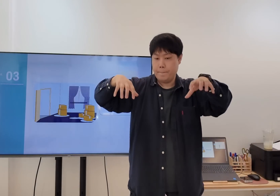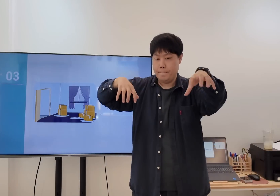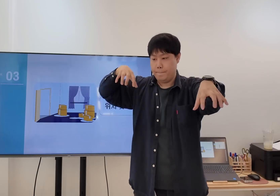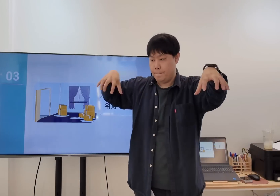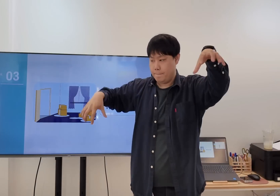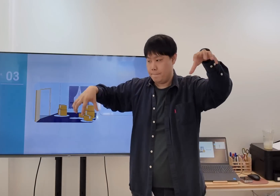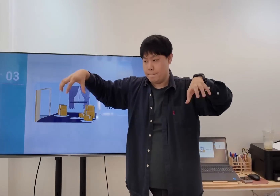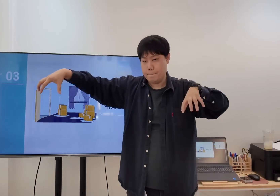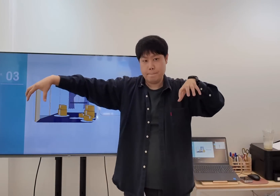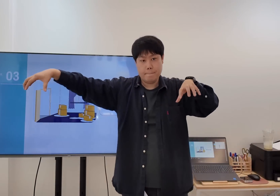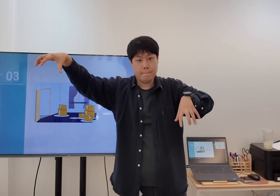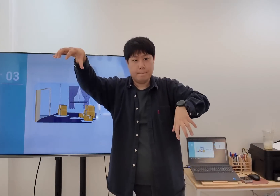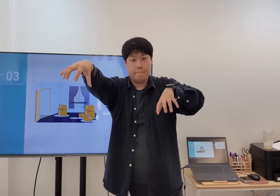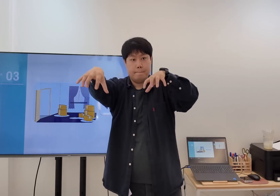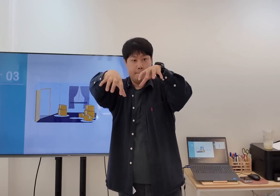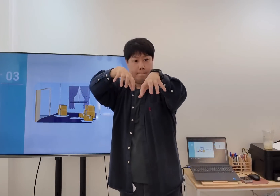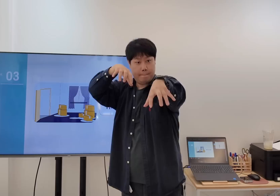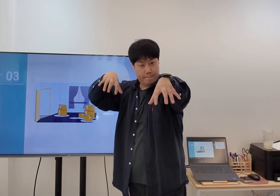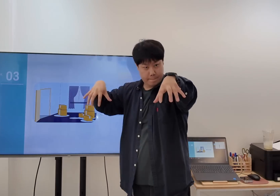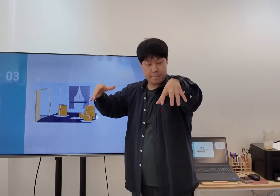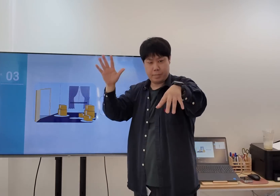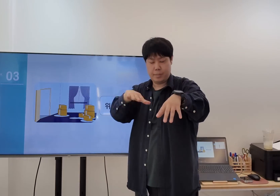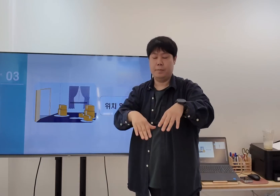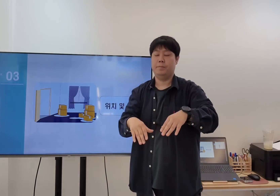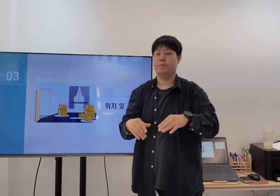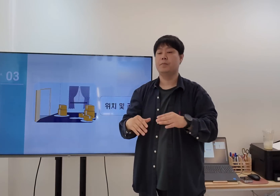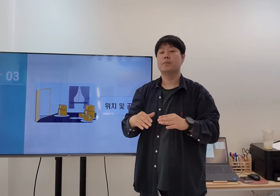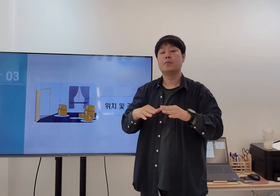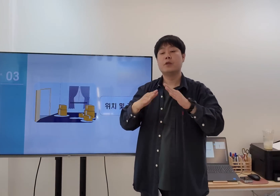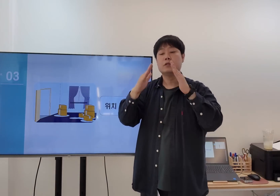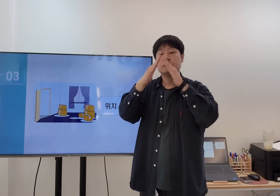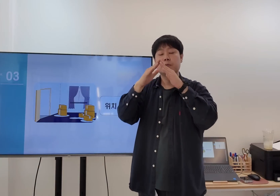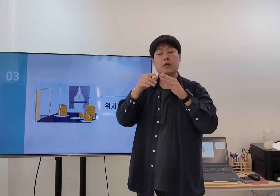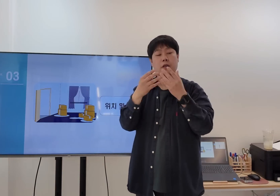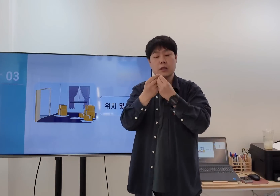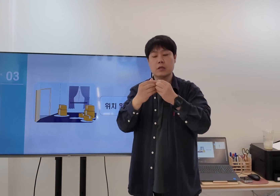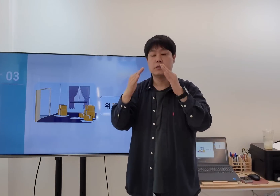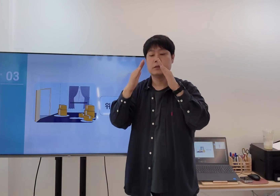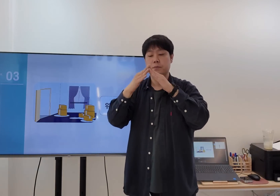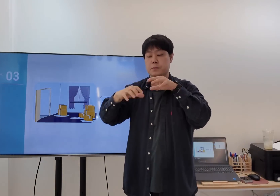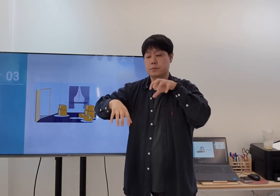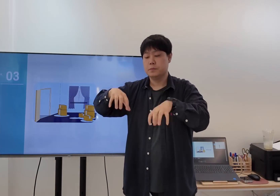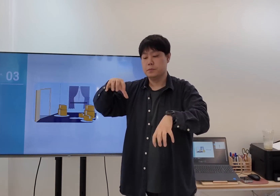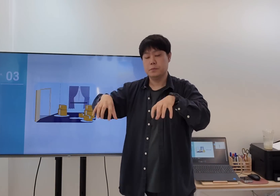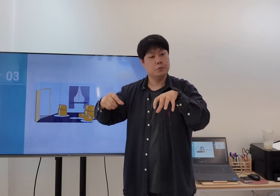Position it like this. We use it separately. For example, house + location (place) + location (place).